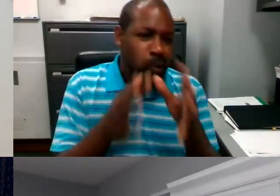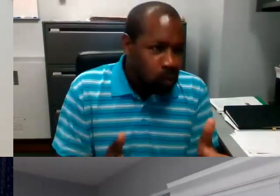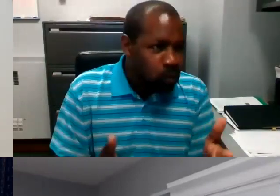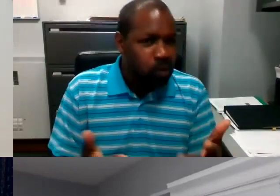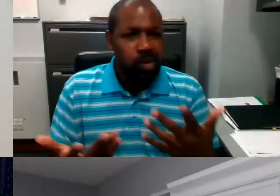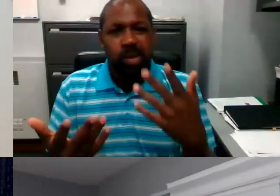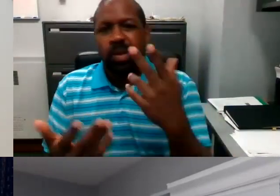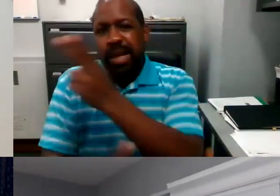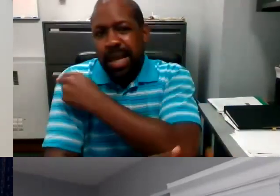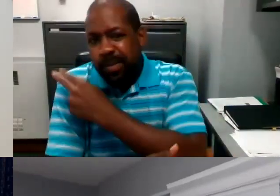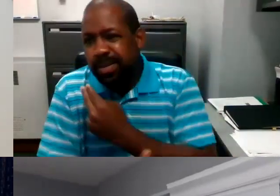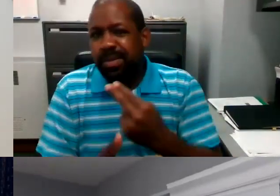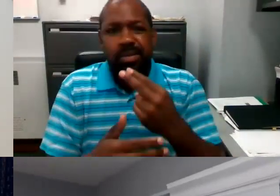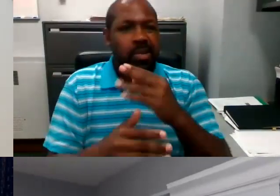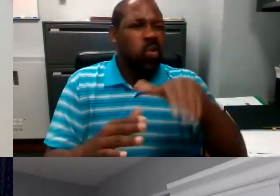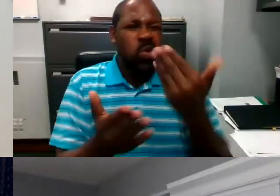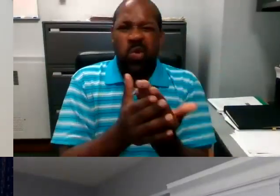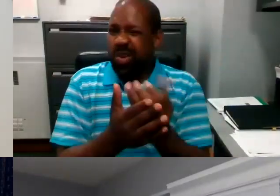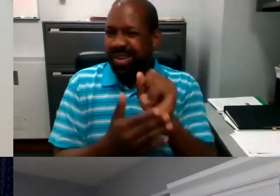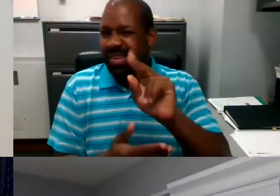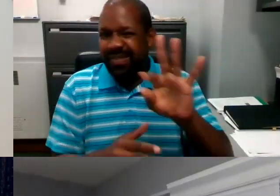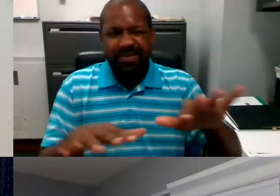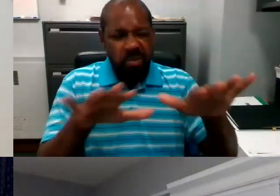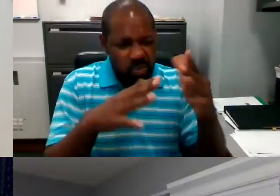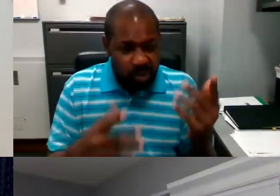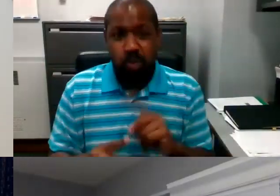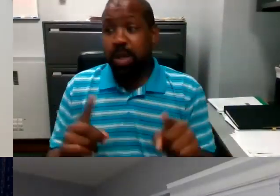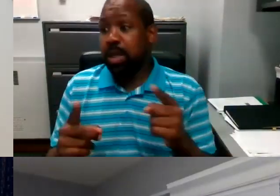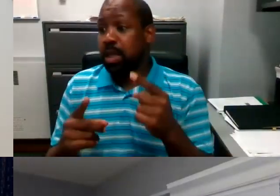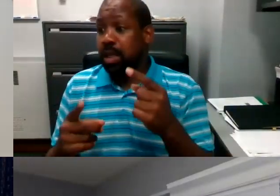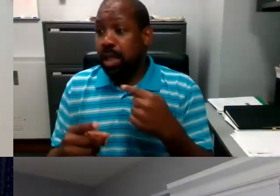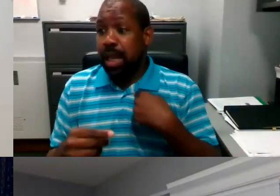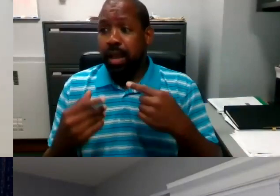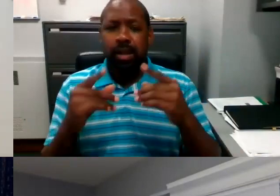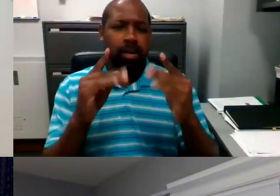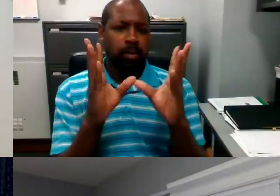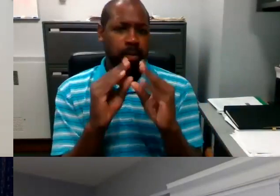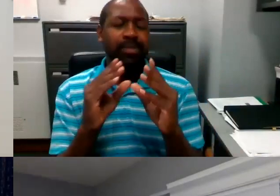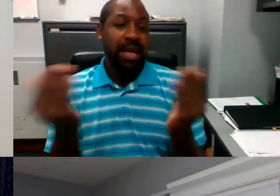THEY WERE GREAT DISCUSSIONS.